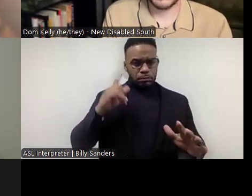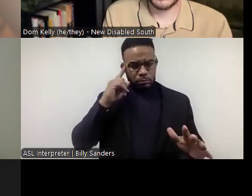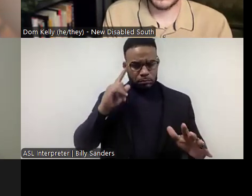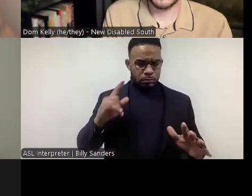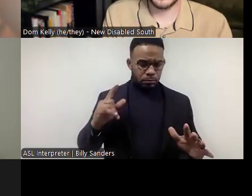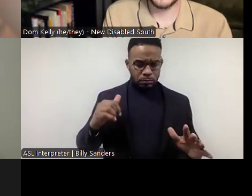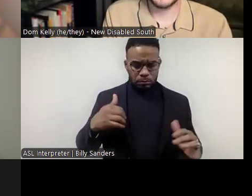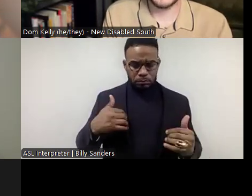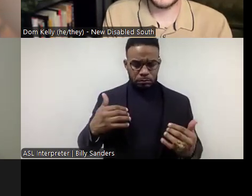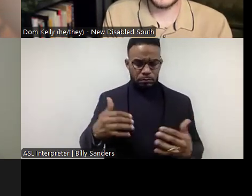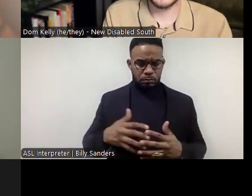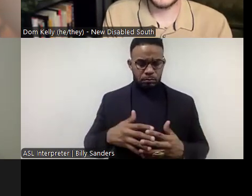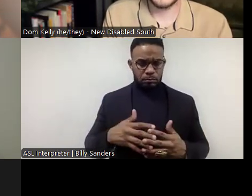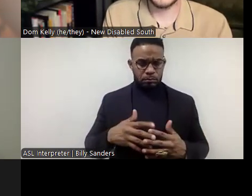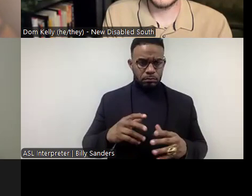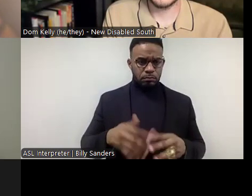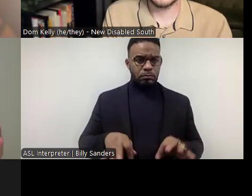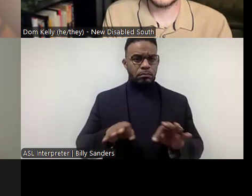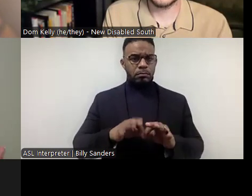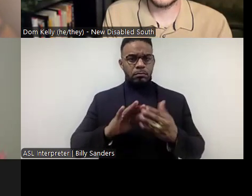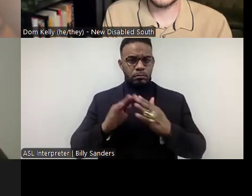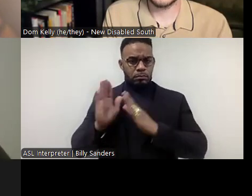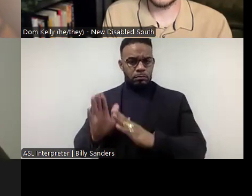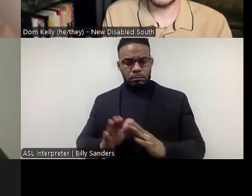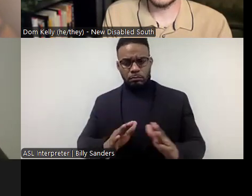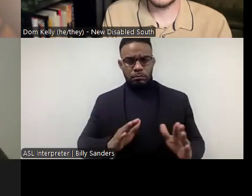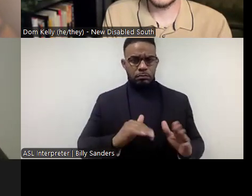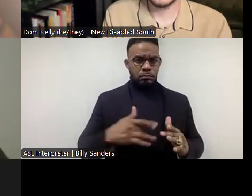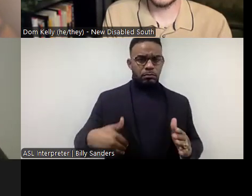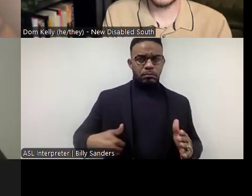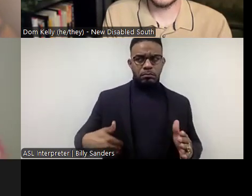because I work on the policy a little bit more, I think I can